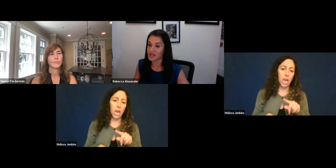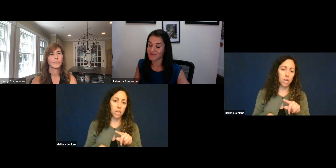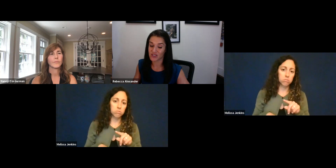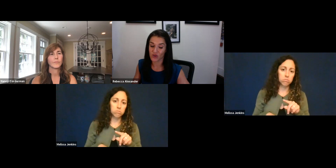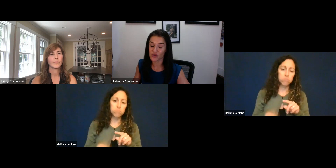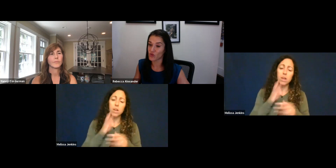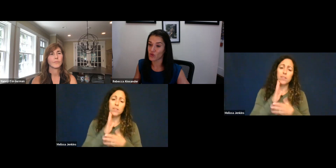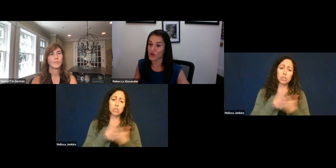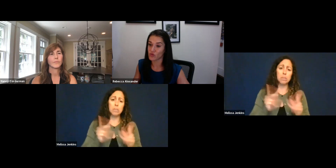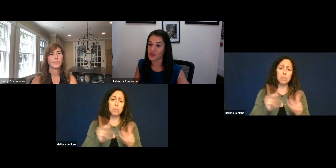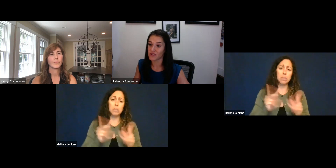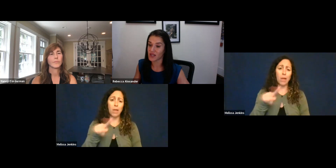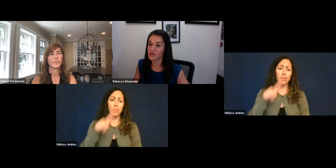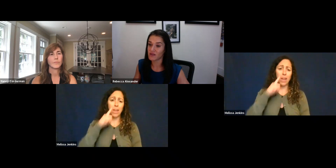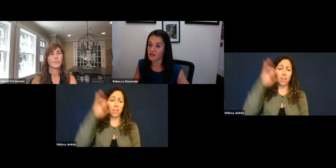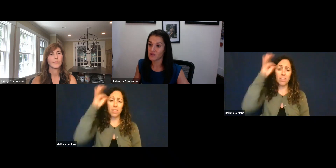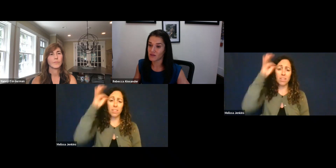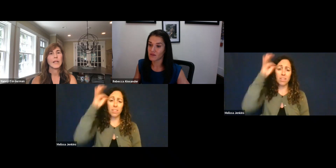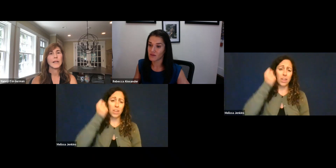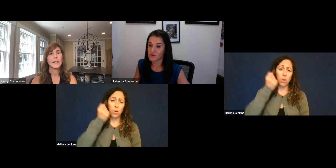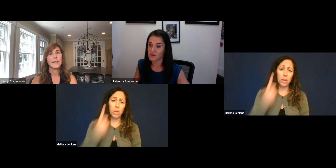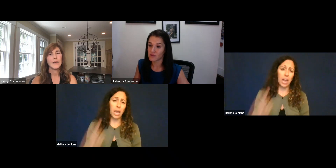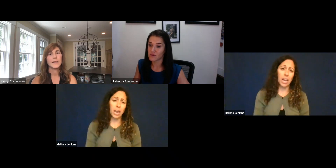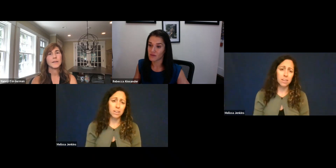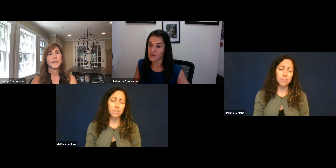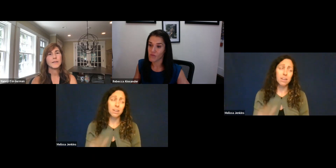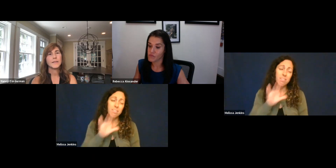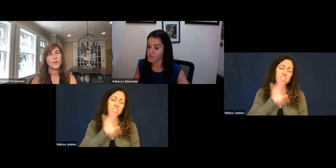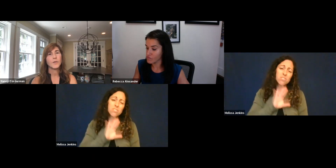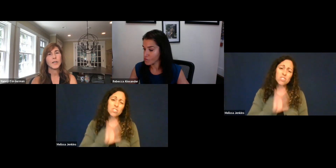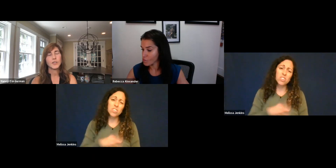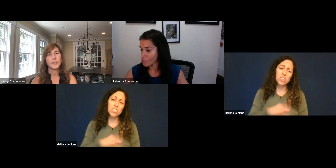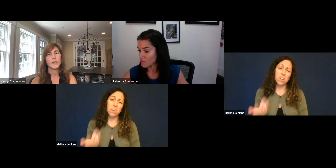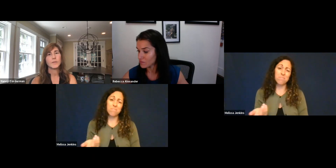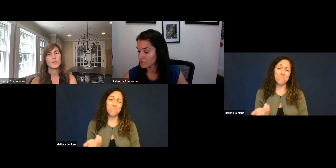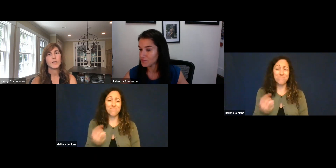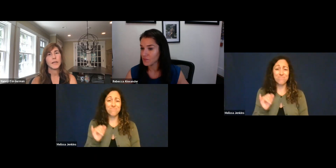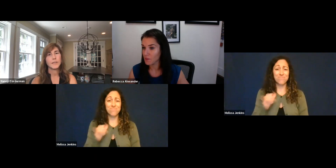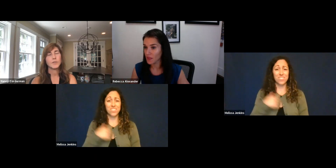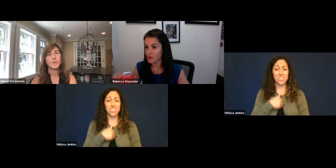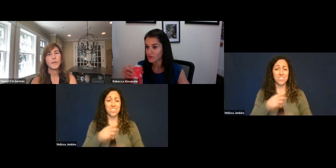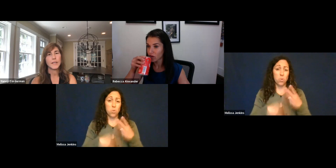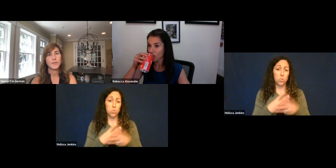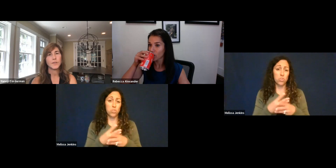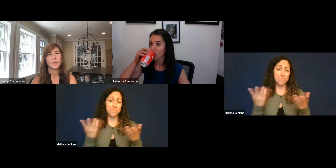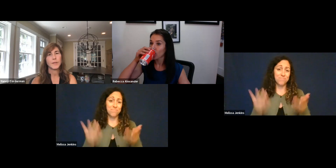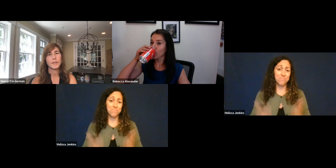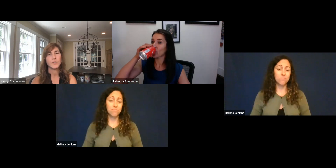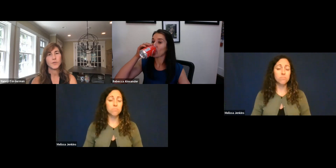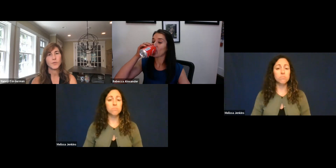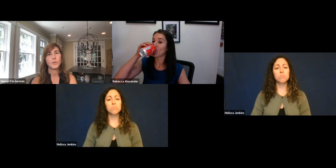But it's also the world we live in. Yeah, the second question that I was going to ask. Which you've answered it, but it's true.